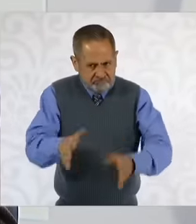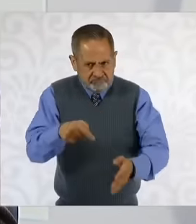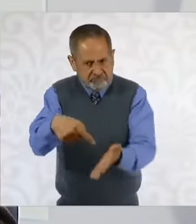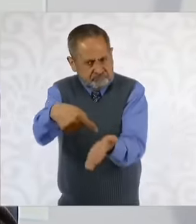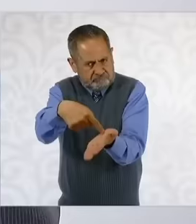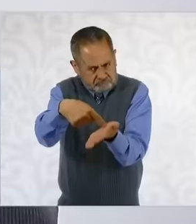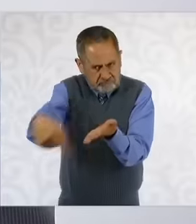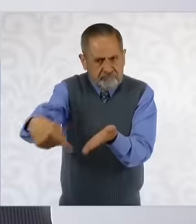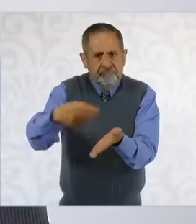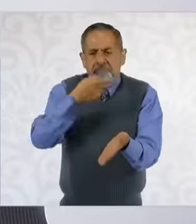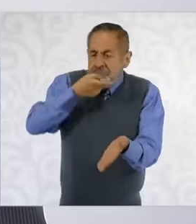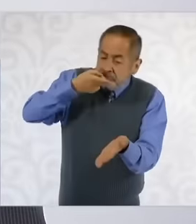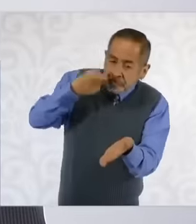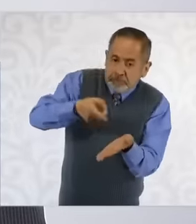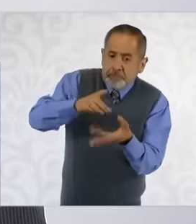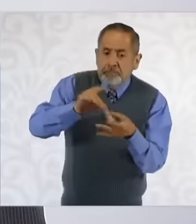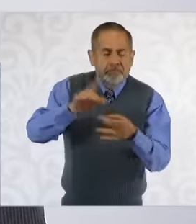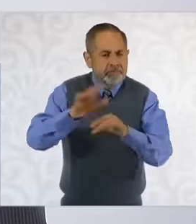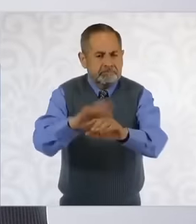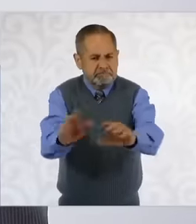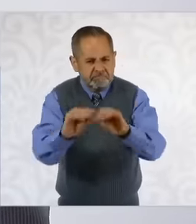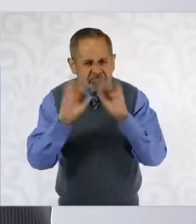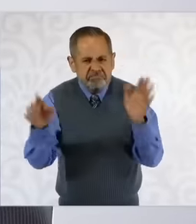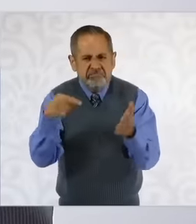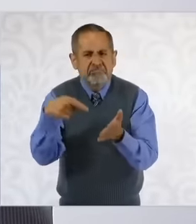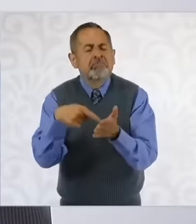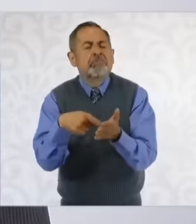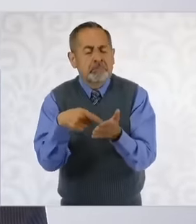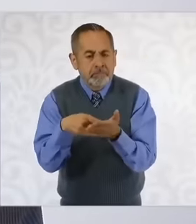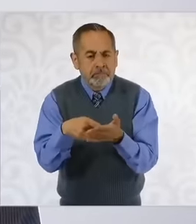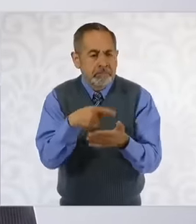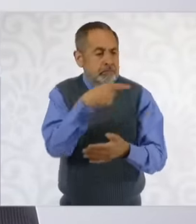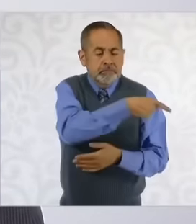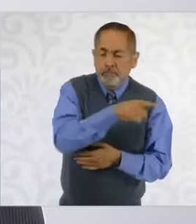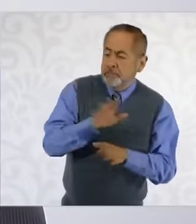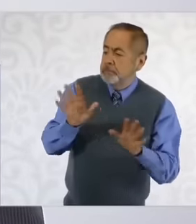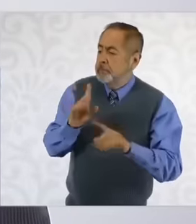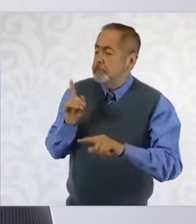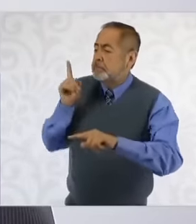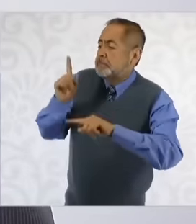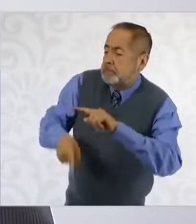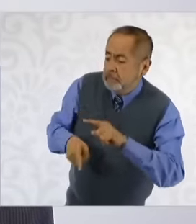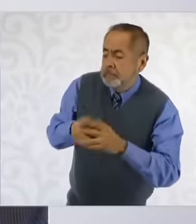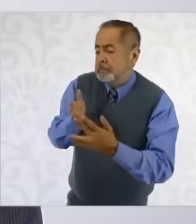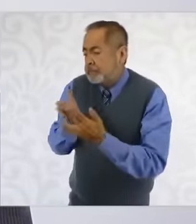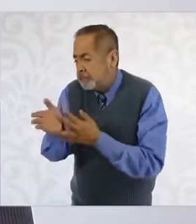established with an imperative and categorical sense that the amparo trial is inadmissible against